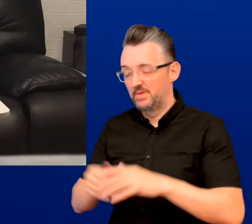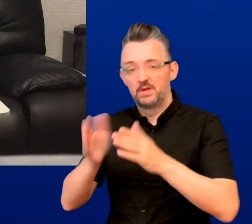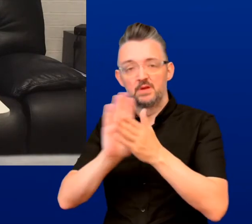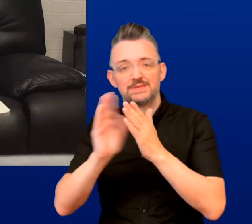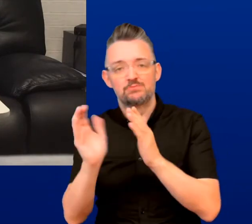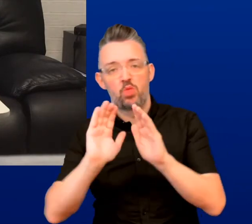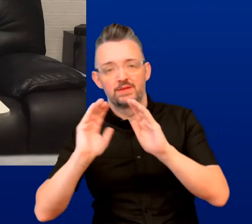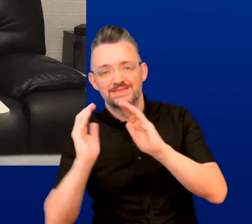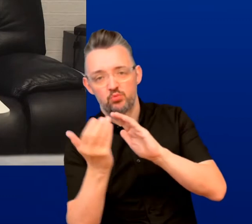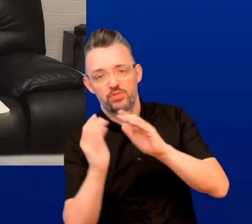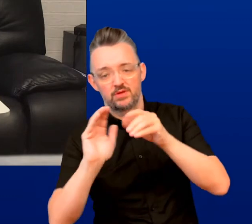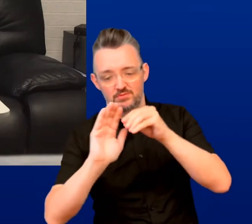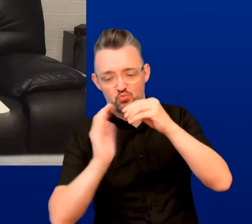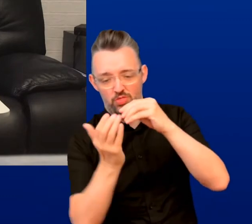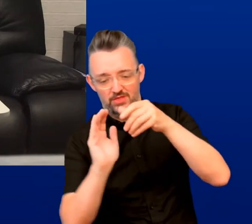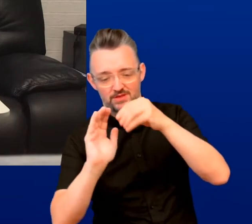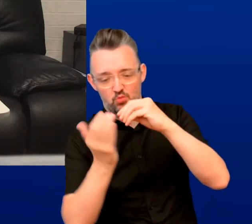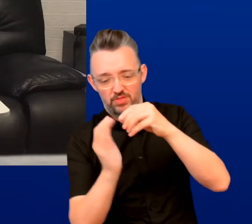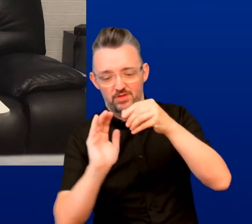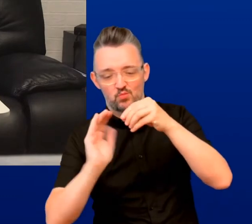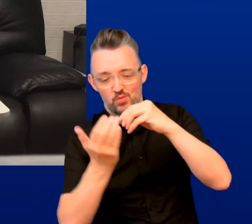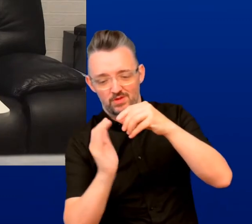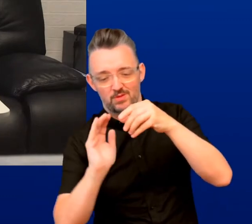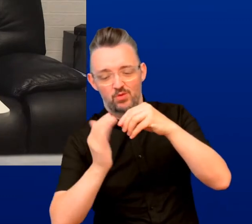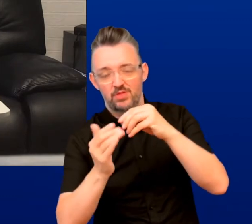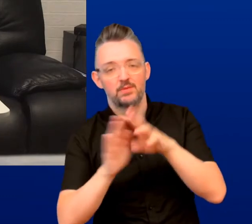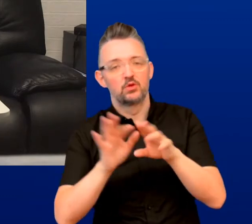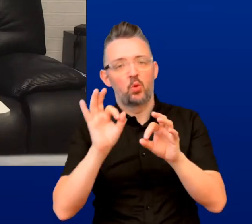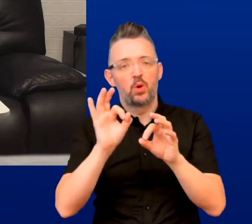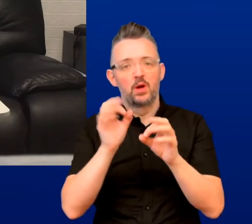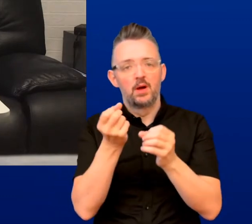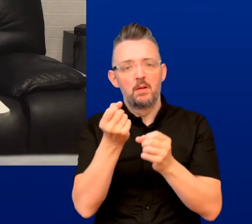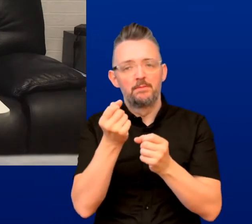around with your fingers just so that there's no bubbles in the cling film.